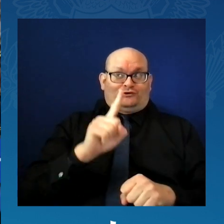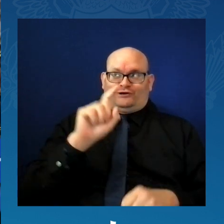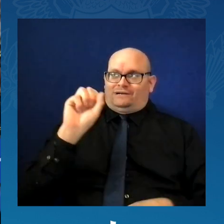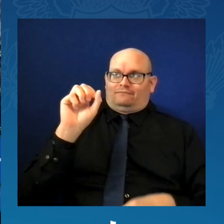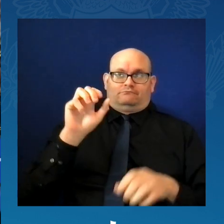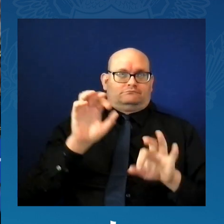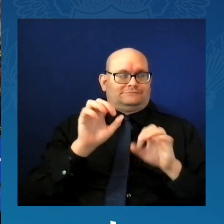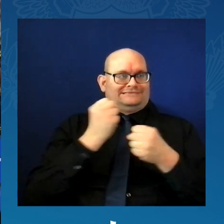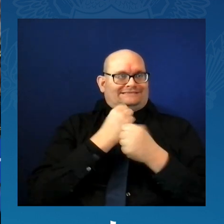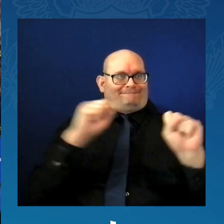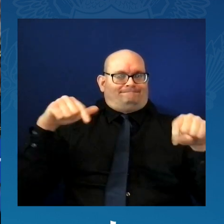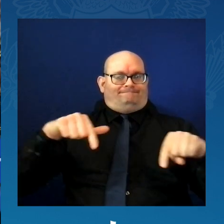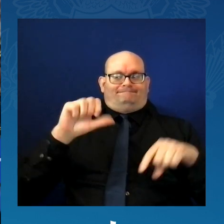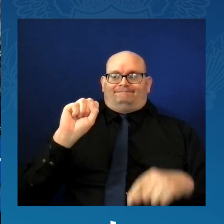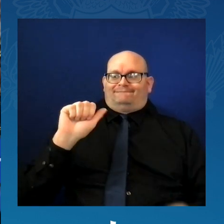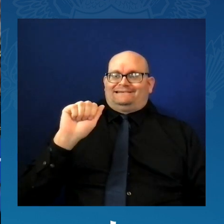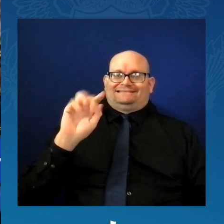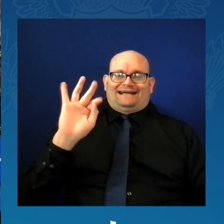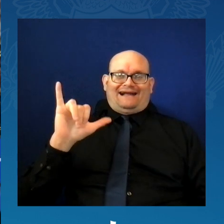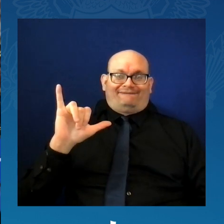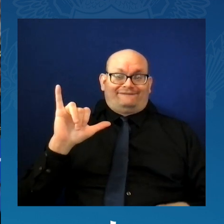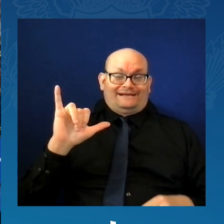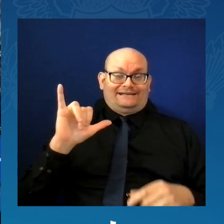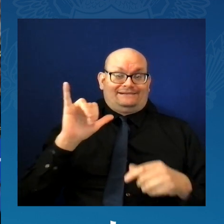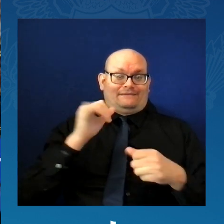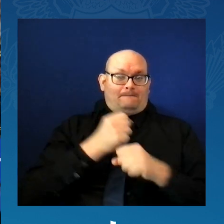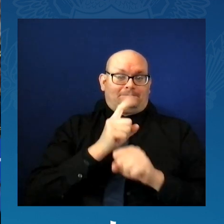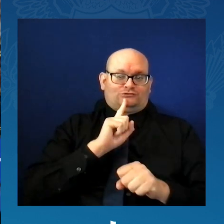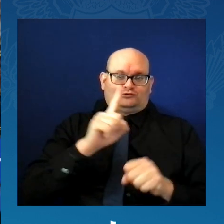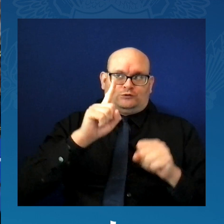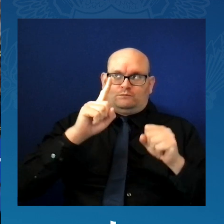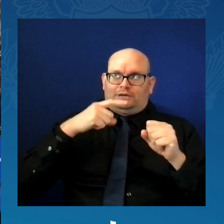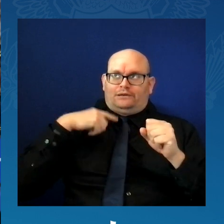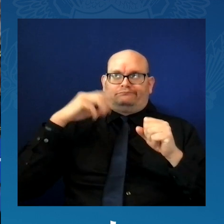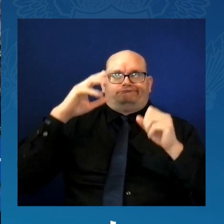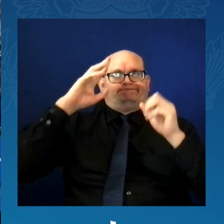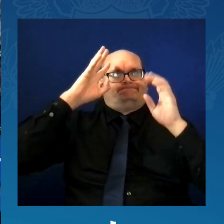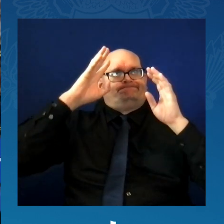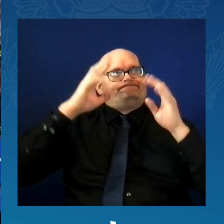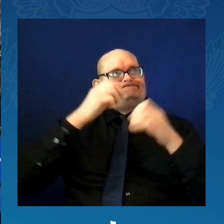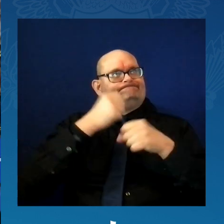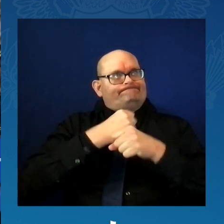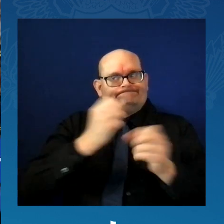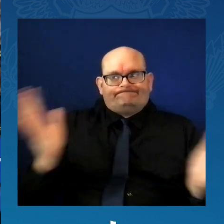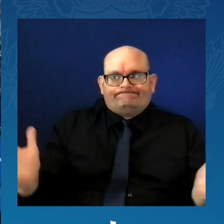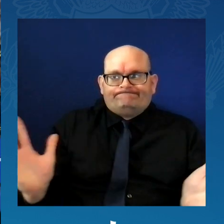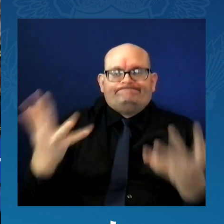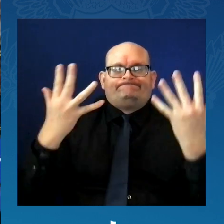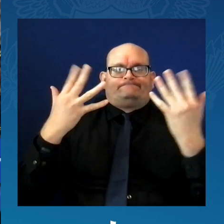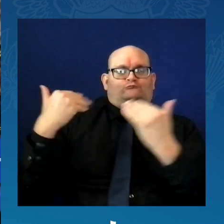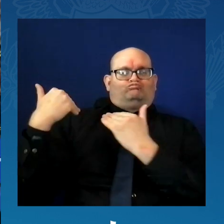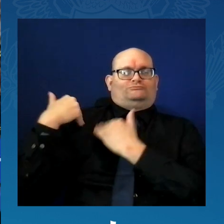such as miniature beacons and ground based radars for tracking objects and small low power propulsion for collision avoidance